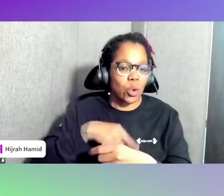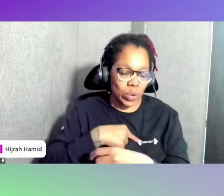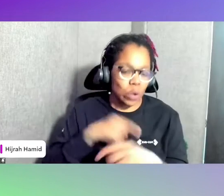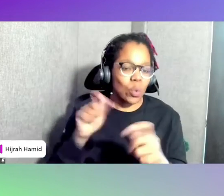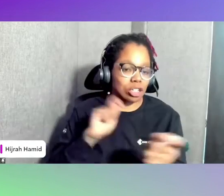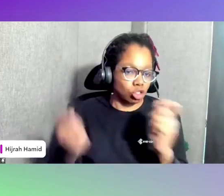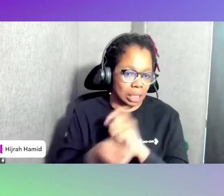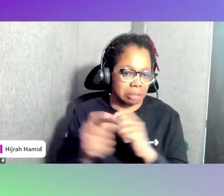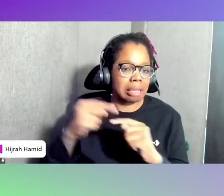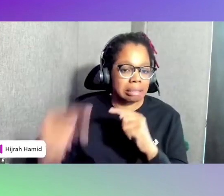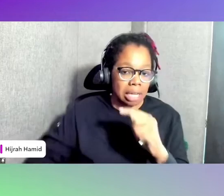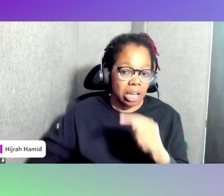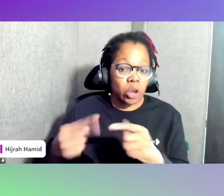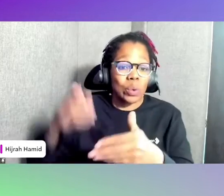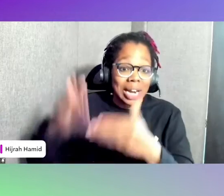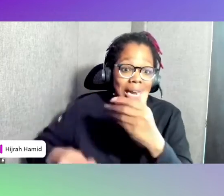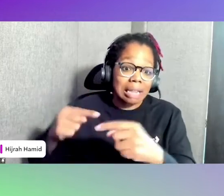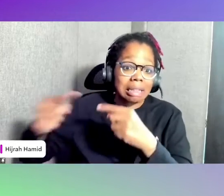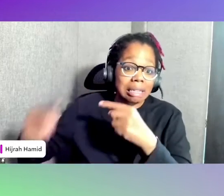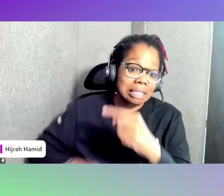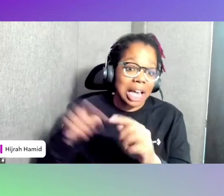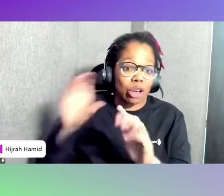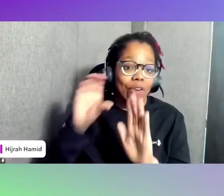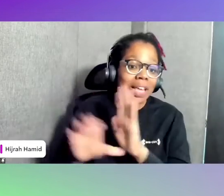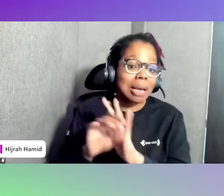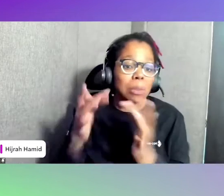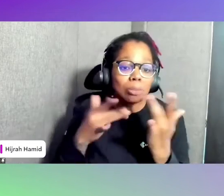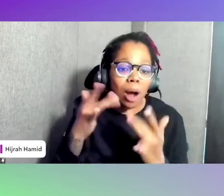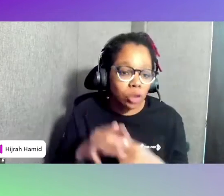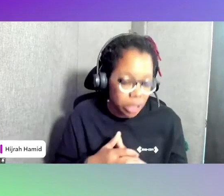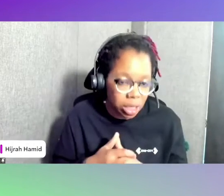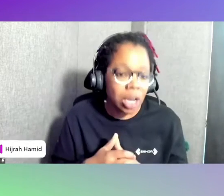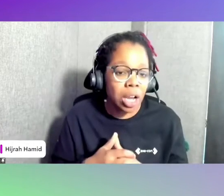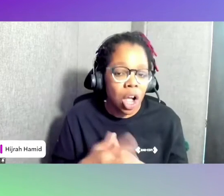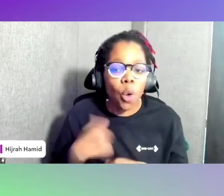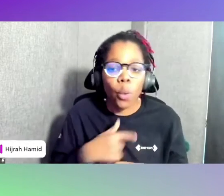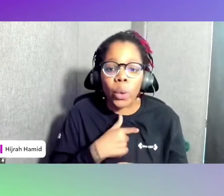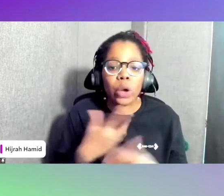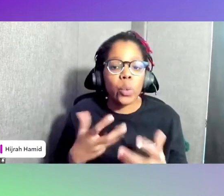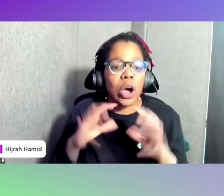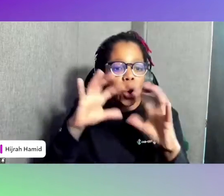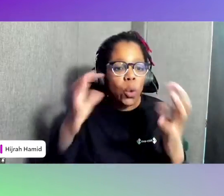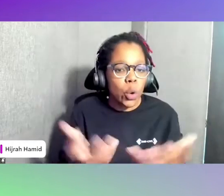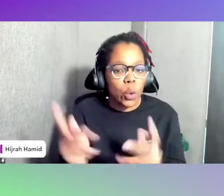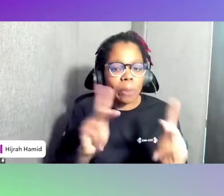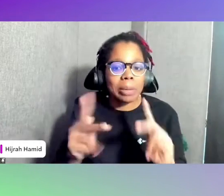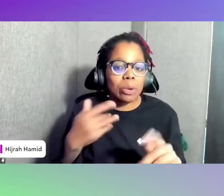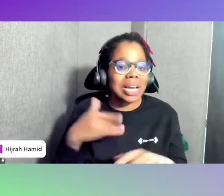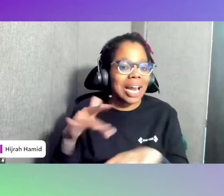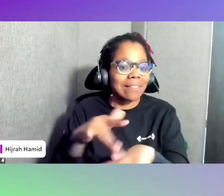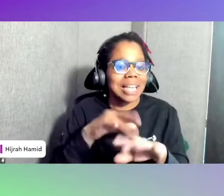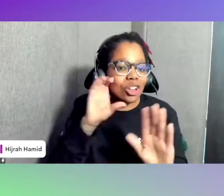sometimes with spatial information is involved, and that is a cycle we want to break. We want to end the